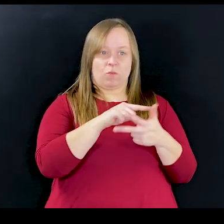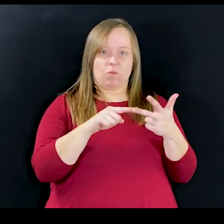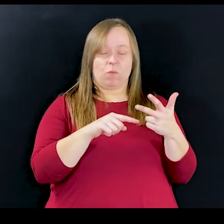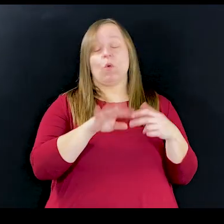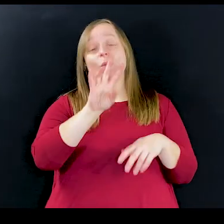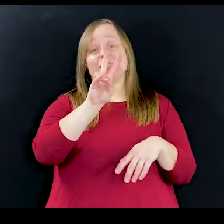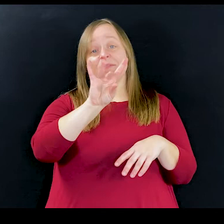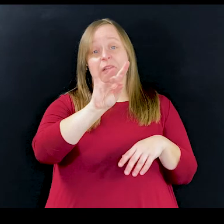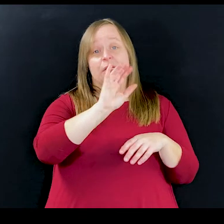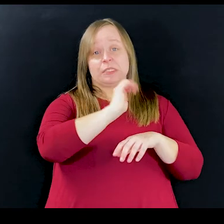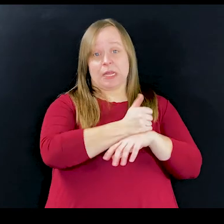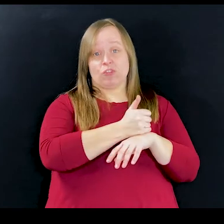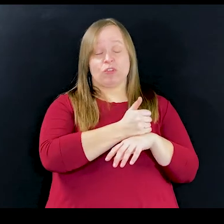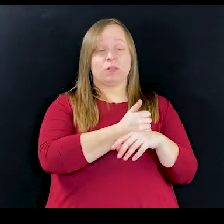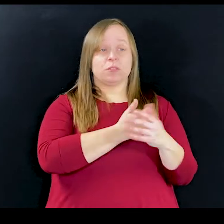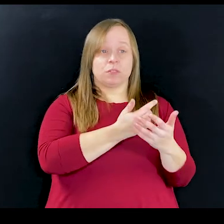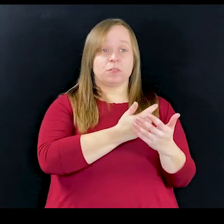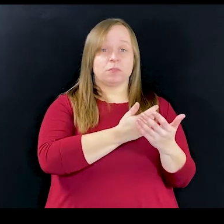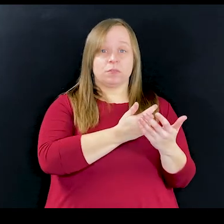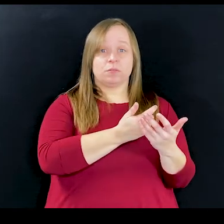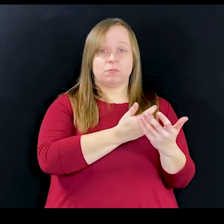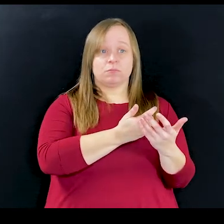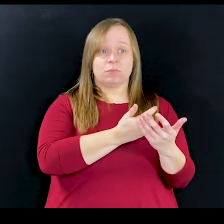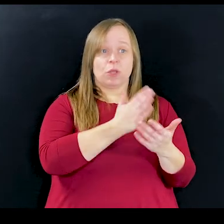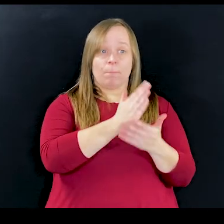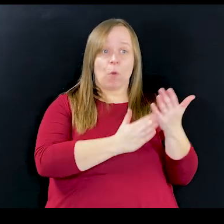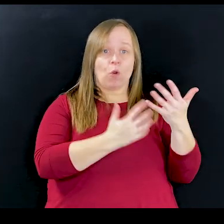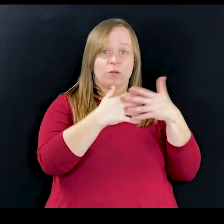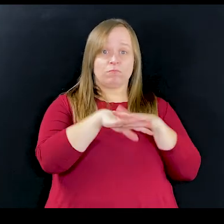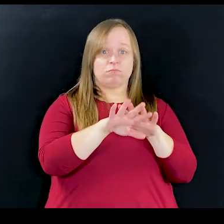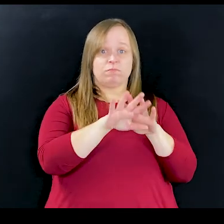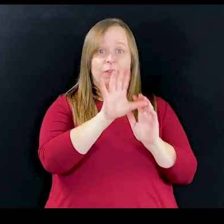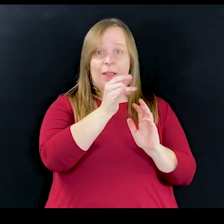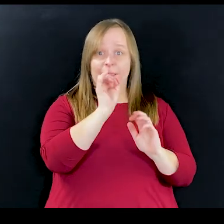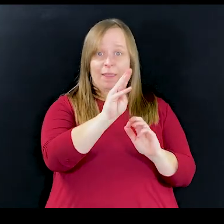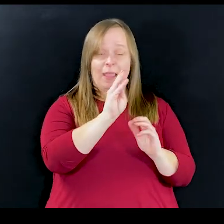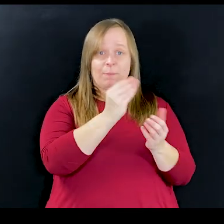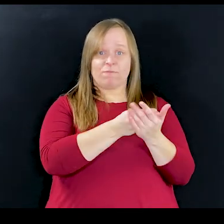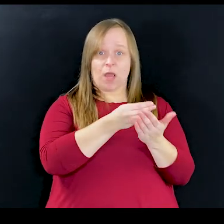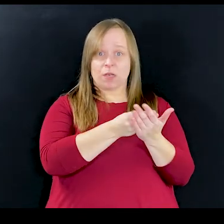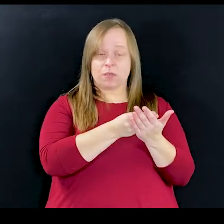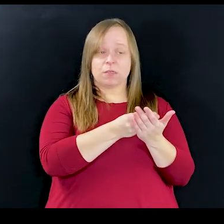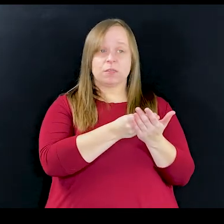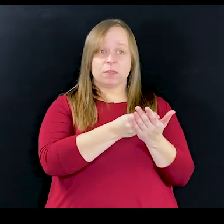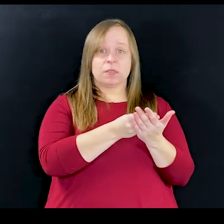of the 78 stations that is part of the claim fund--